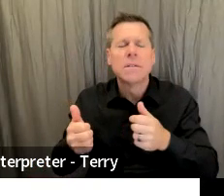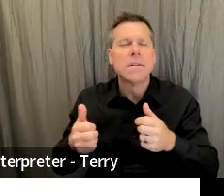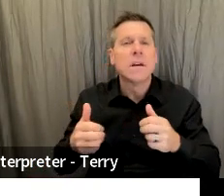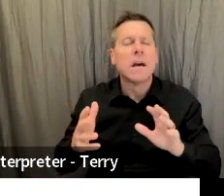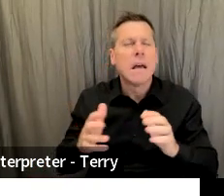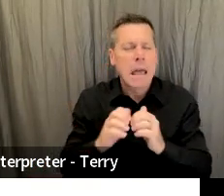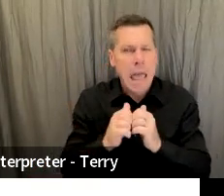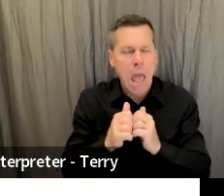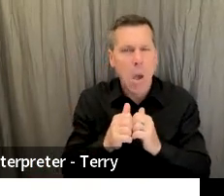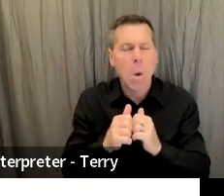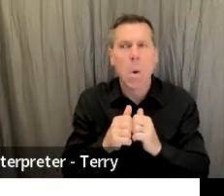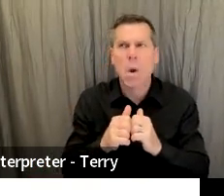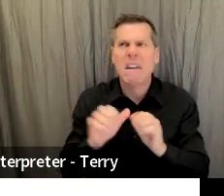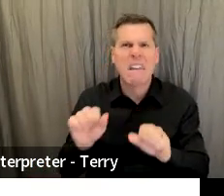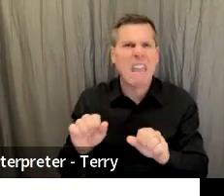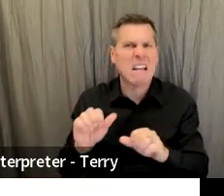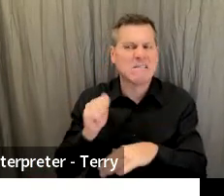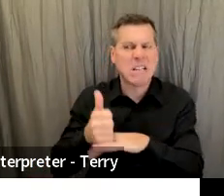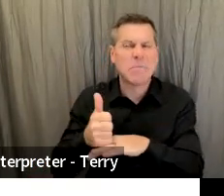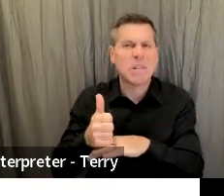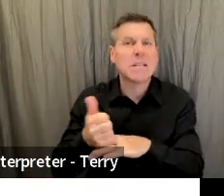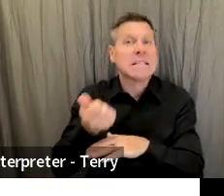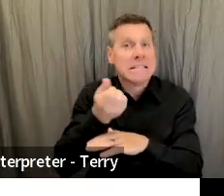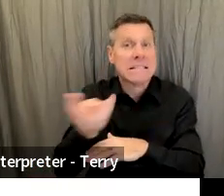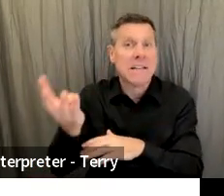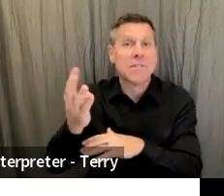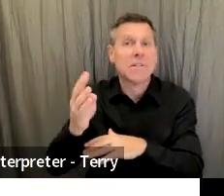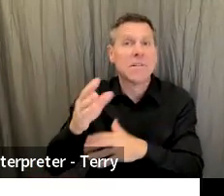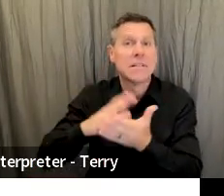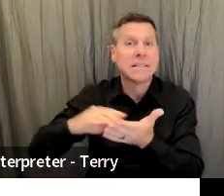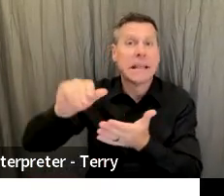Where I can have multiple basically like sandbox courses? Well, let's see.